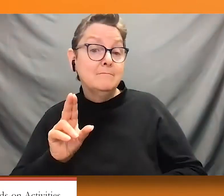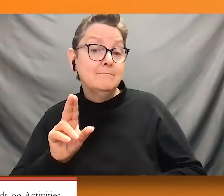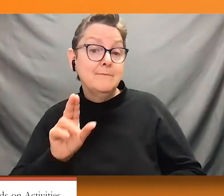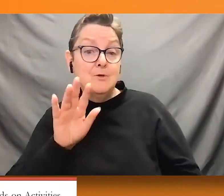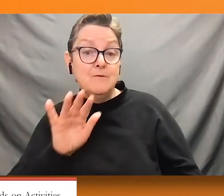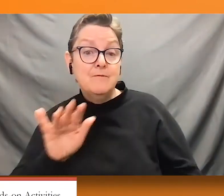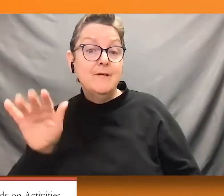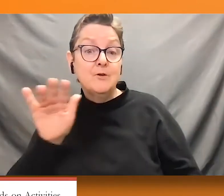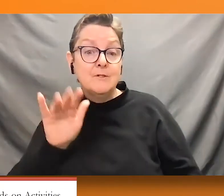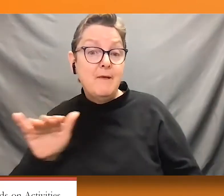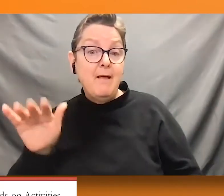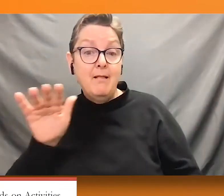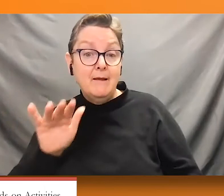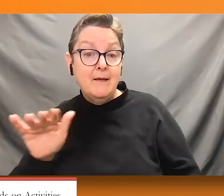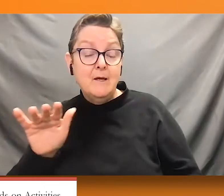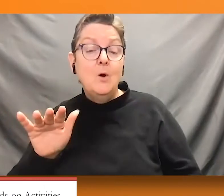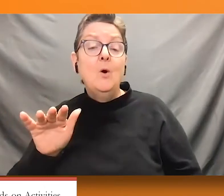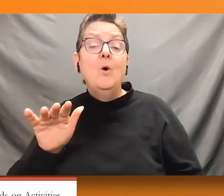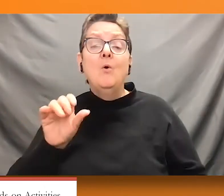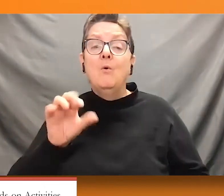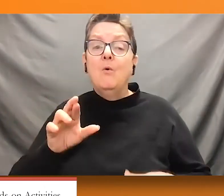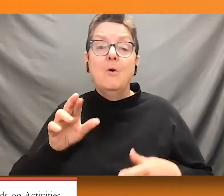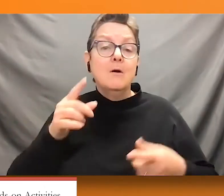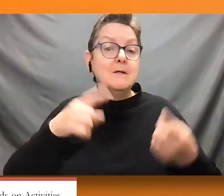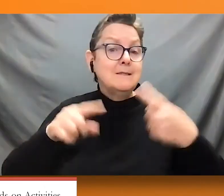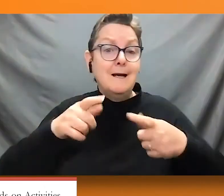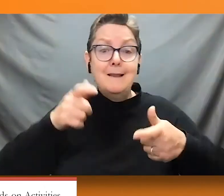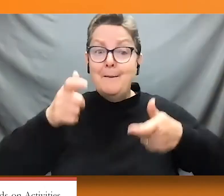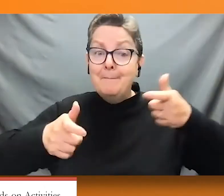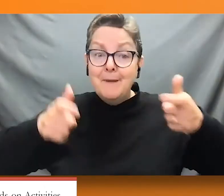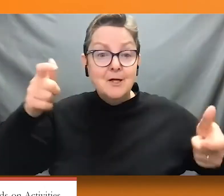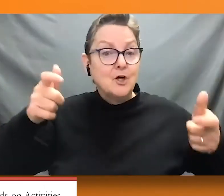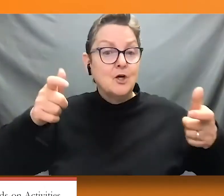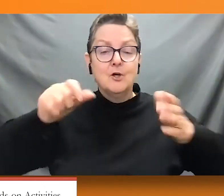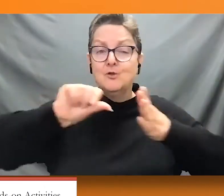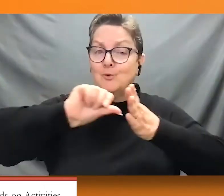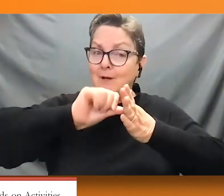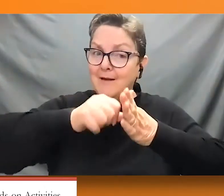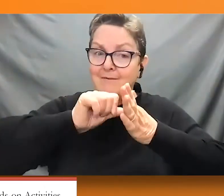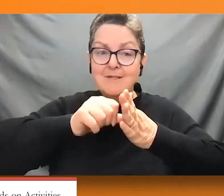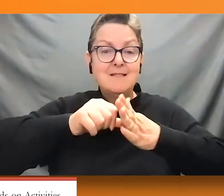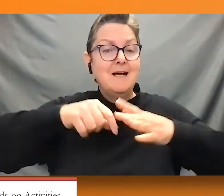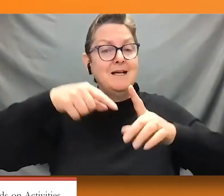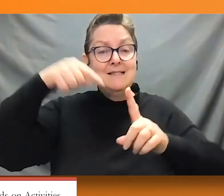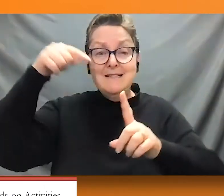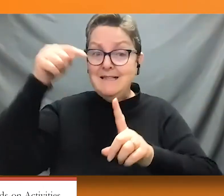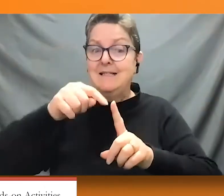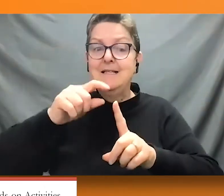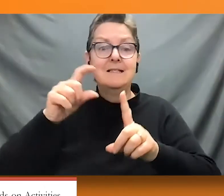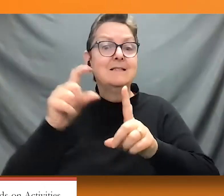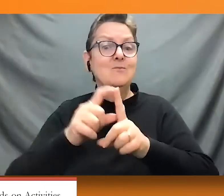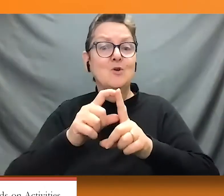Slowing down and signing them slower or bigger or "OK, so, this word's important." You know, something that lets them know